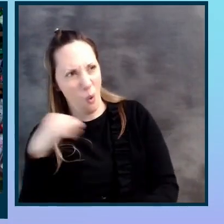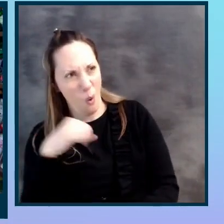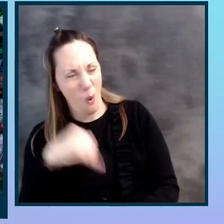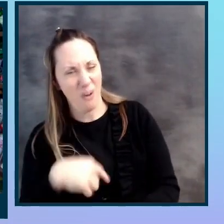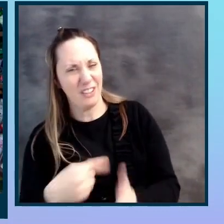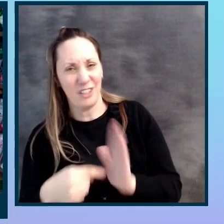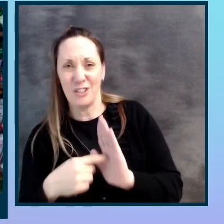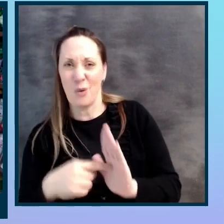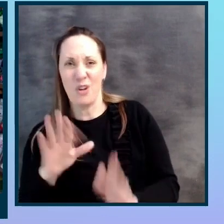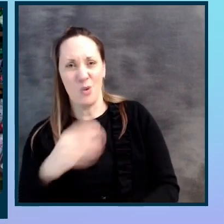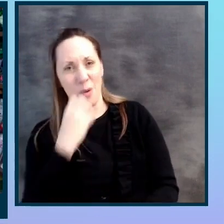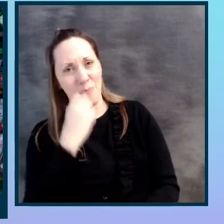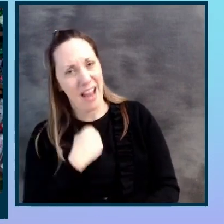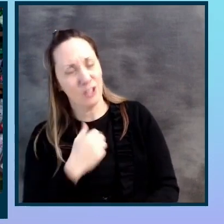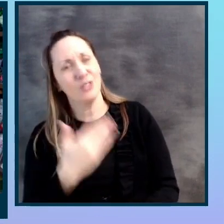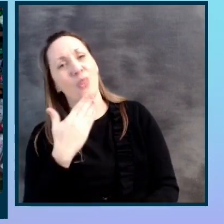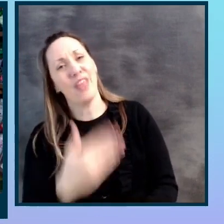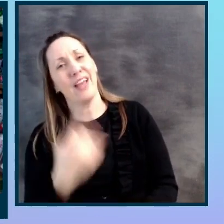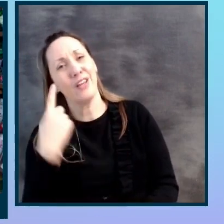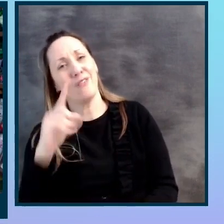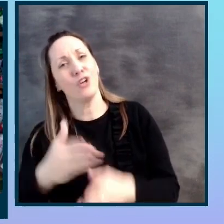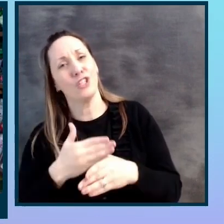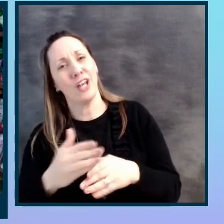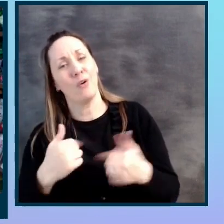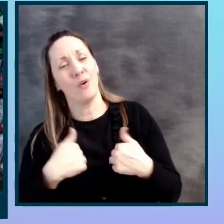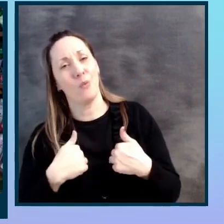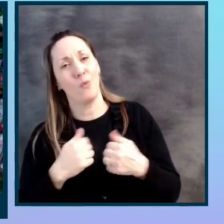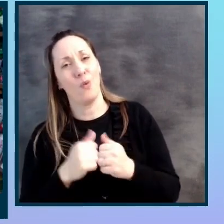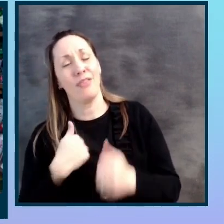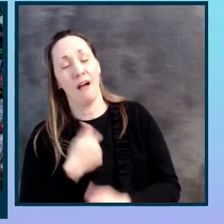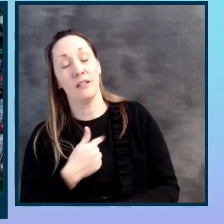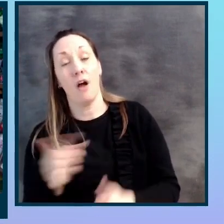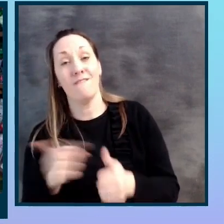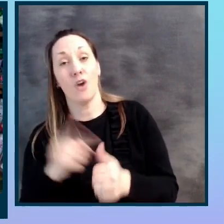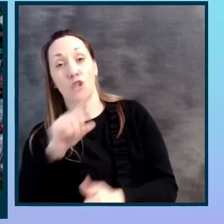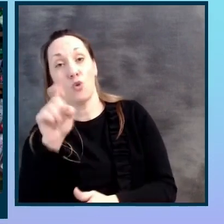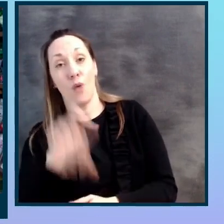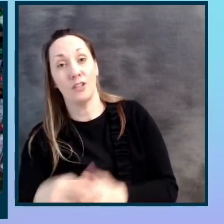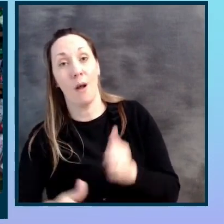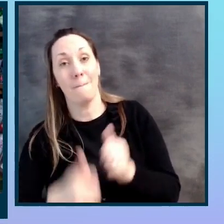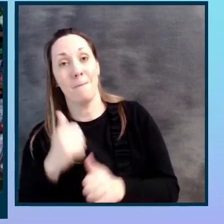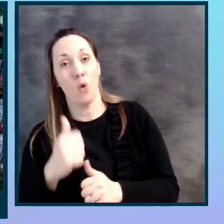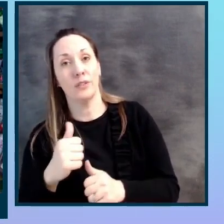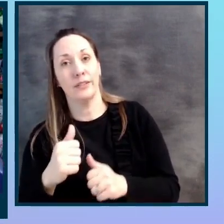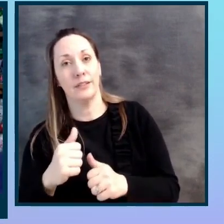So thank you for sharing that with us. First question that was most upvoted,